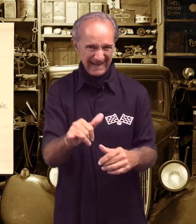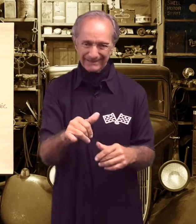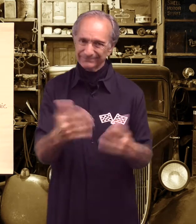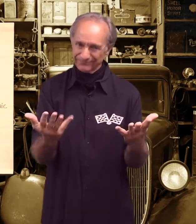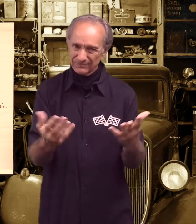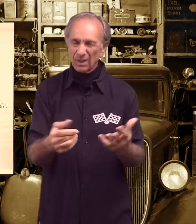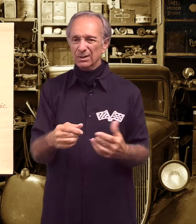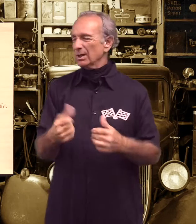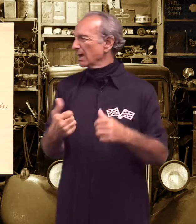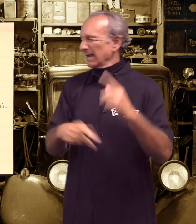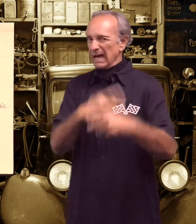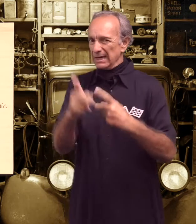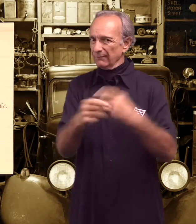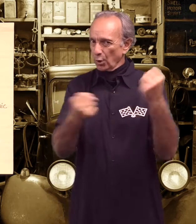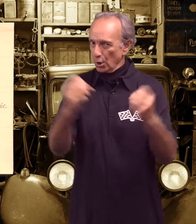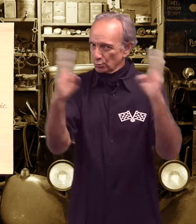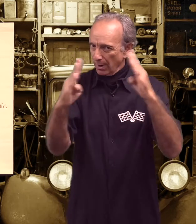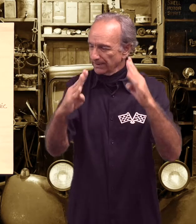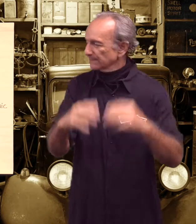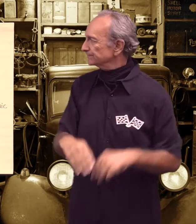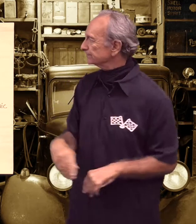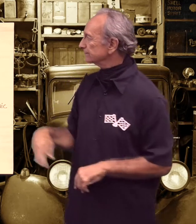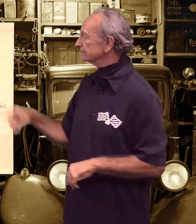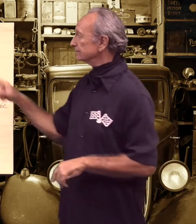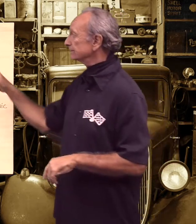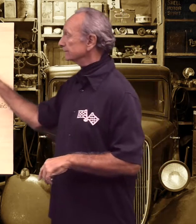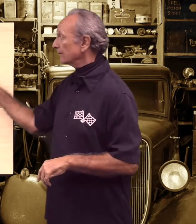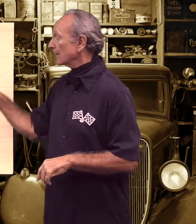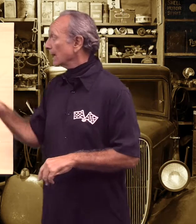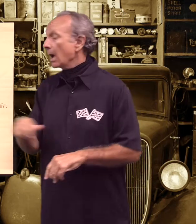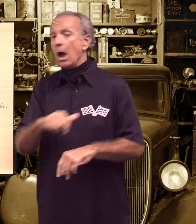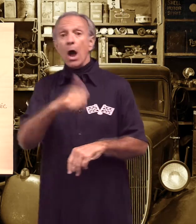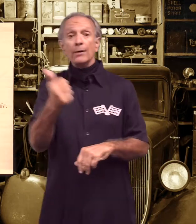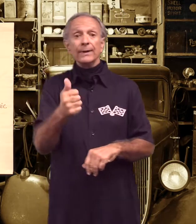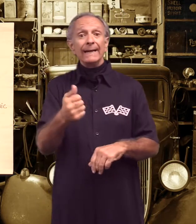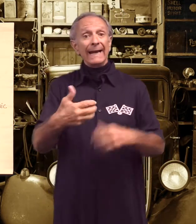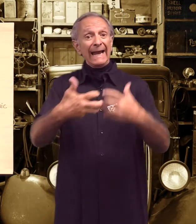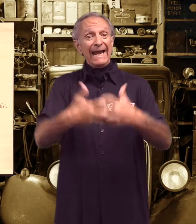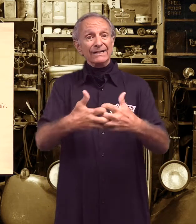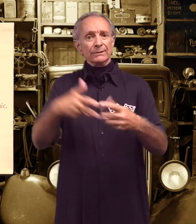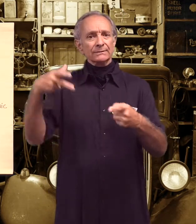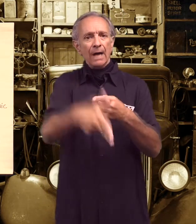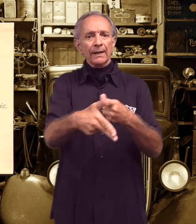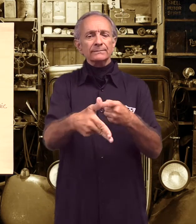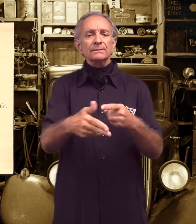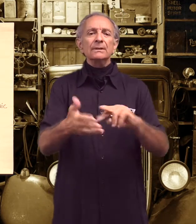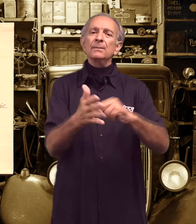That's a kind of car trouble to look out for. Another problem would be Engine Cut-Off.